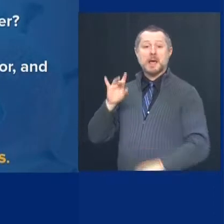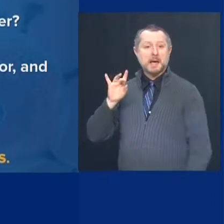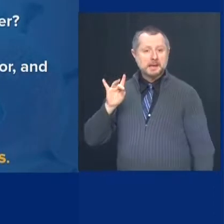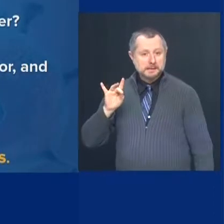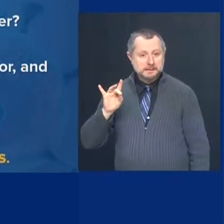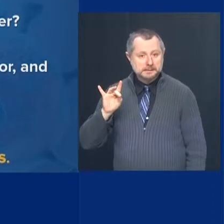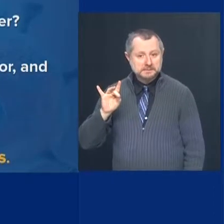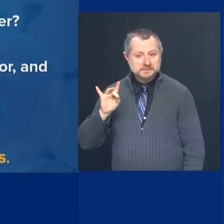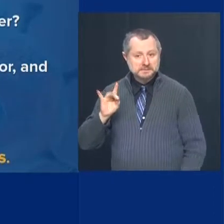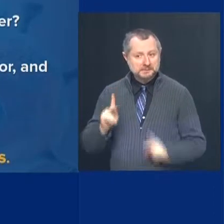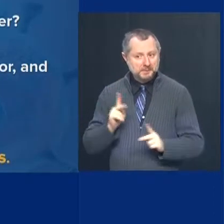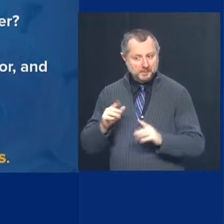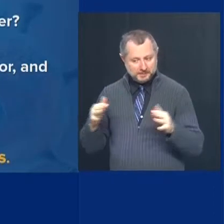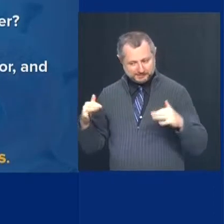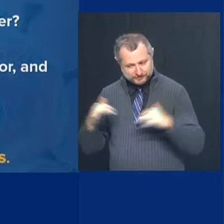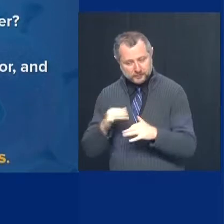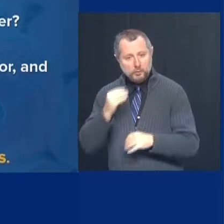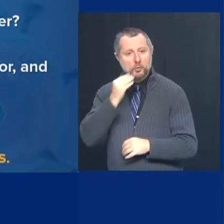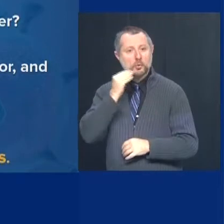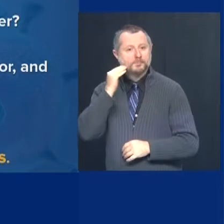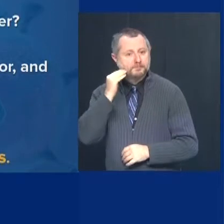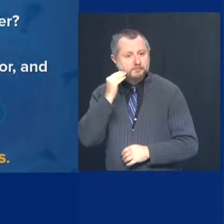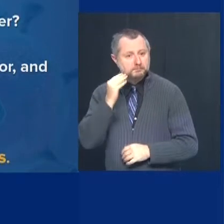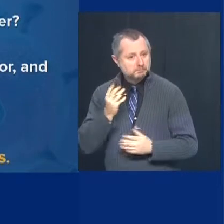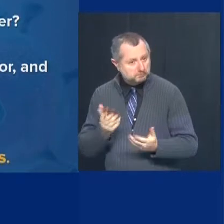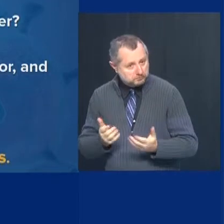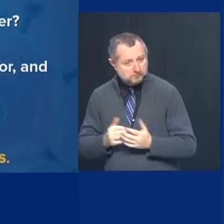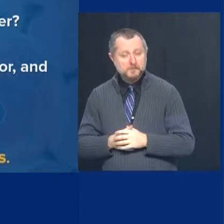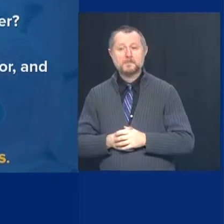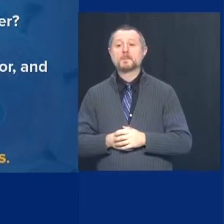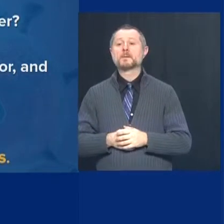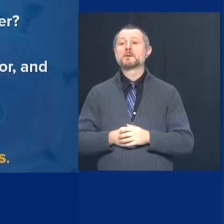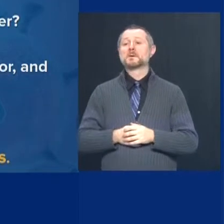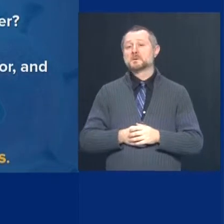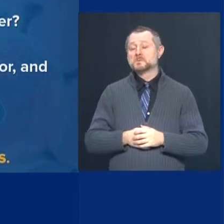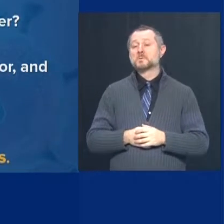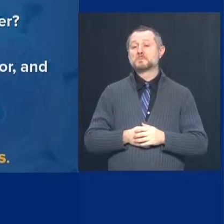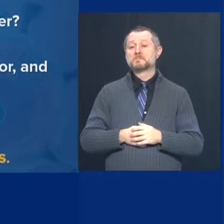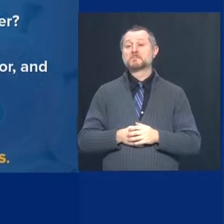PRESIDENT TRUMP'S CDC, SAYS NO MORE THAN TEN.